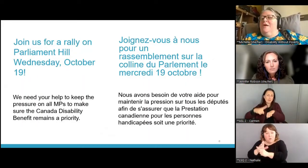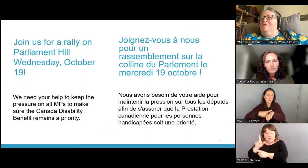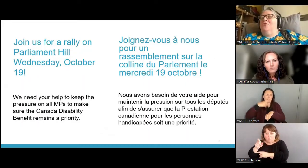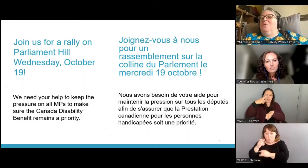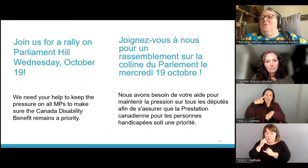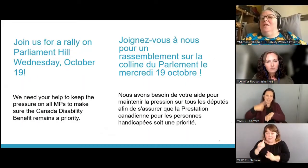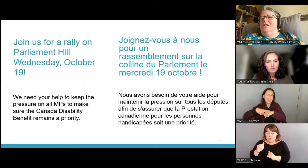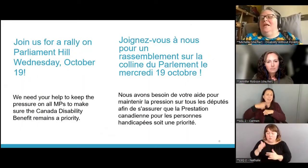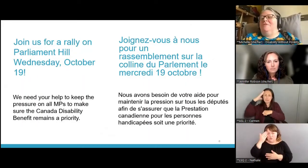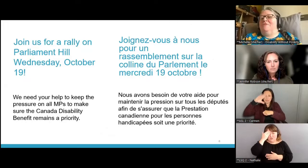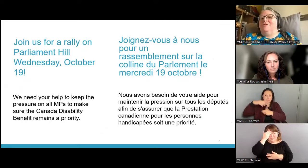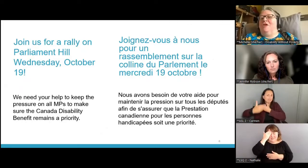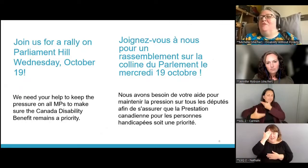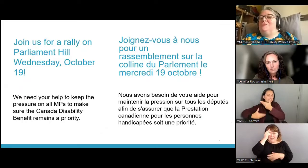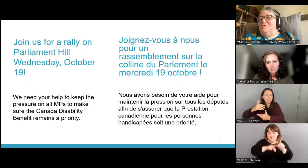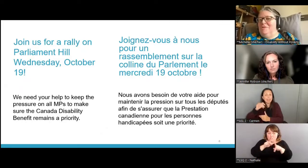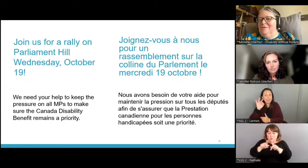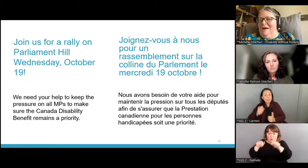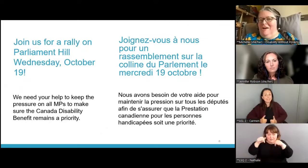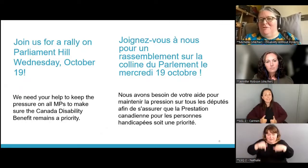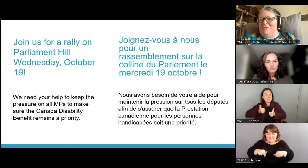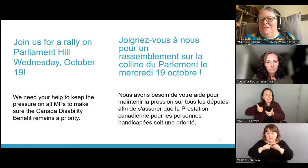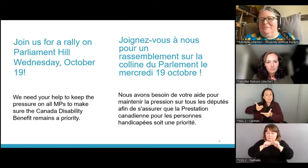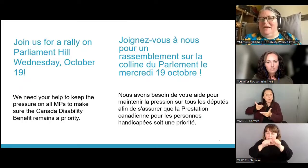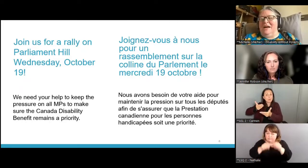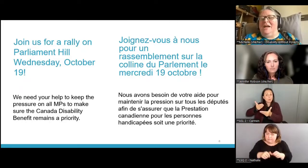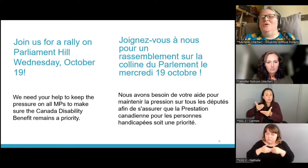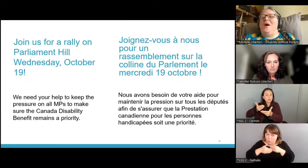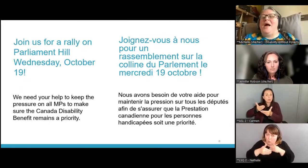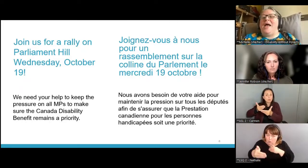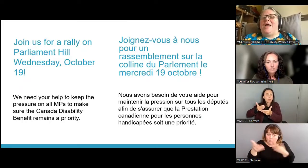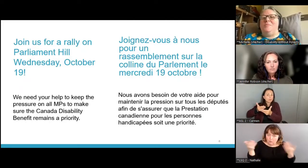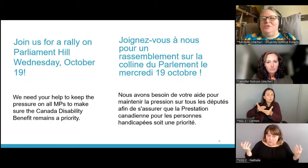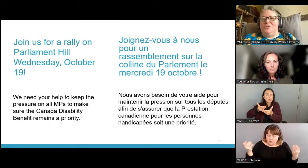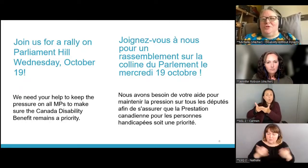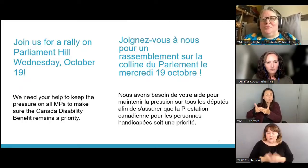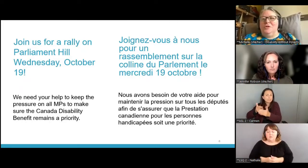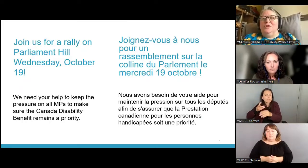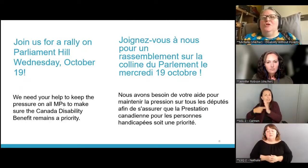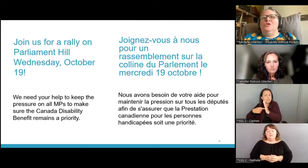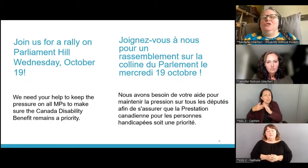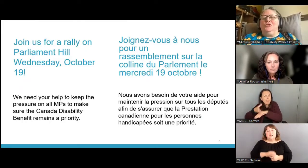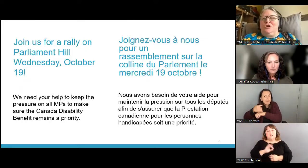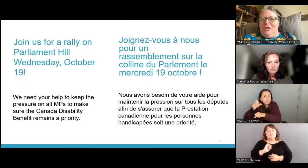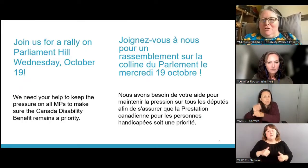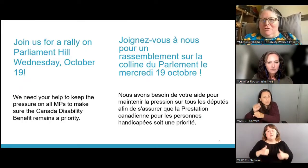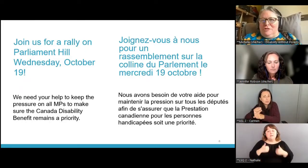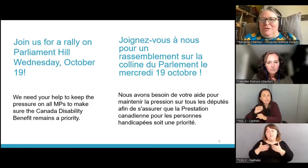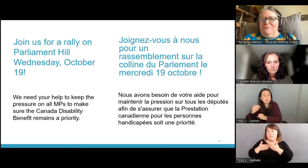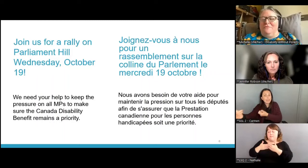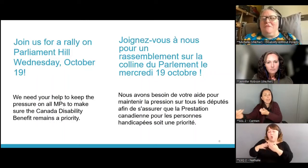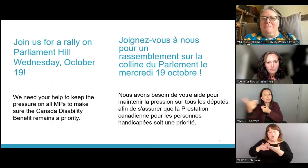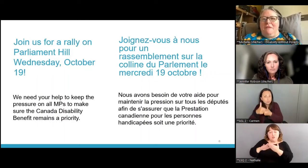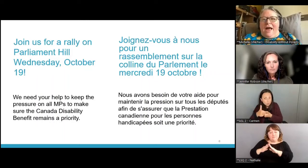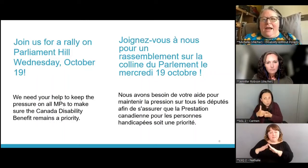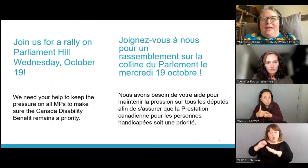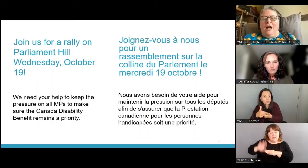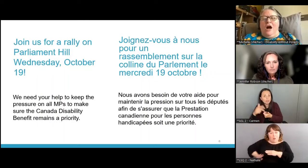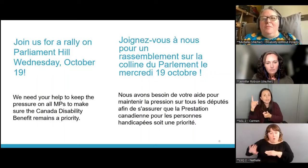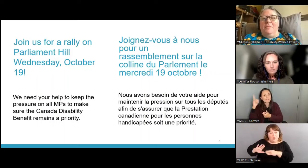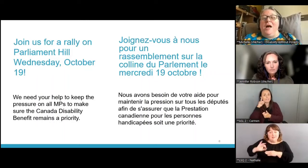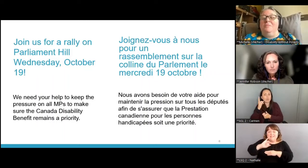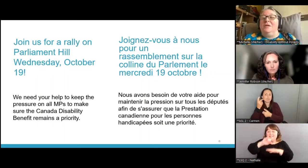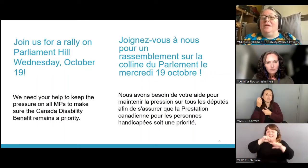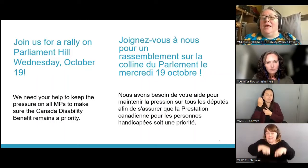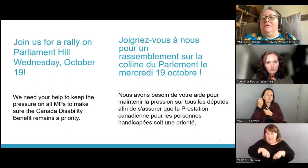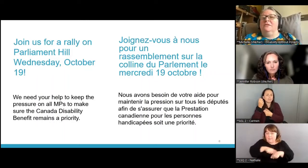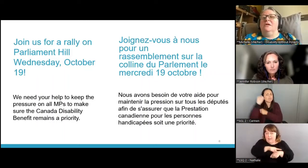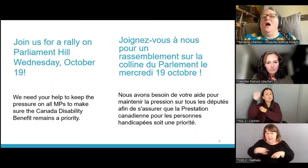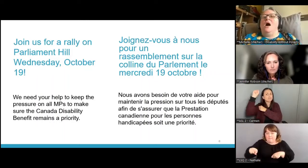IF YOU LIVE CLOSE TO OTTAWA AND YOU ARE ABLE TO JOIN US FOR A RALLY ON PARLIAMENT HILL